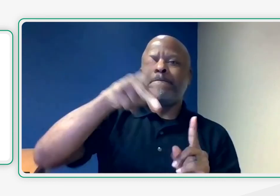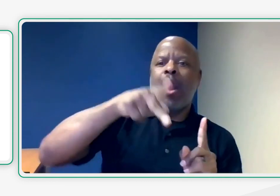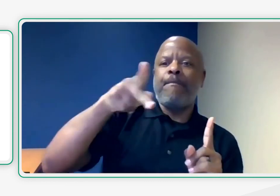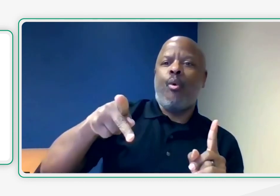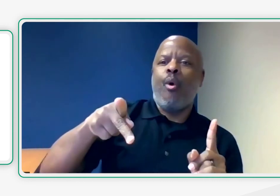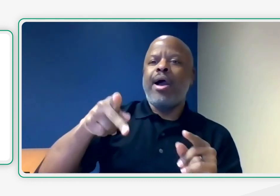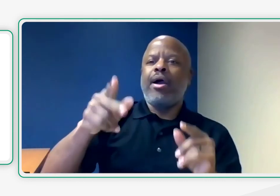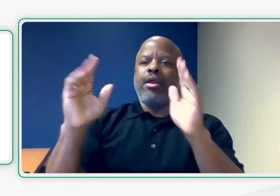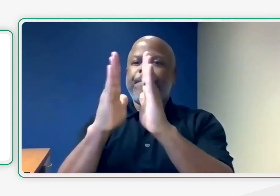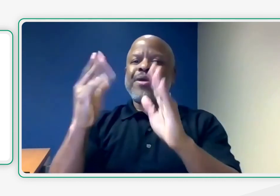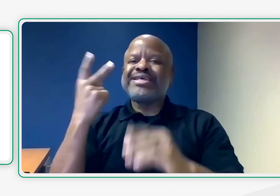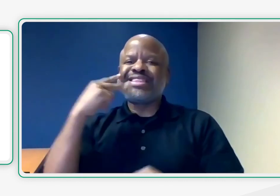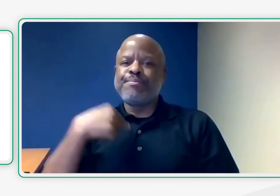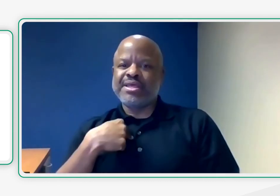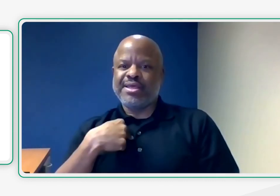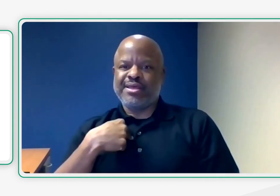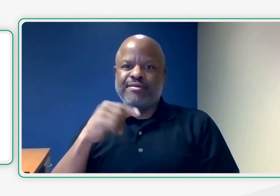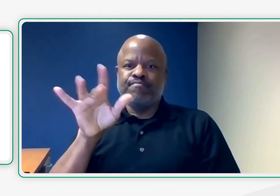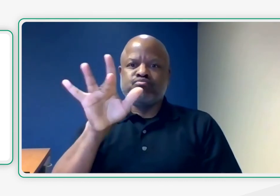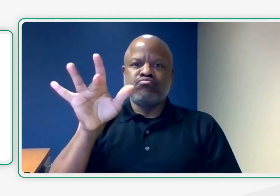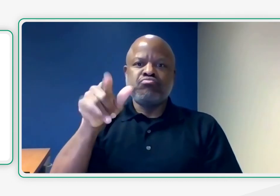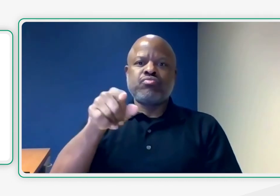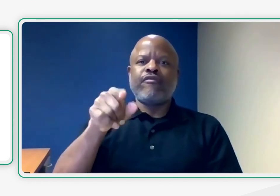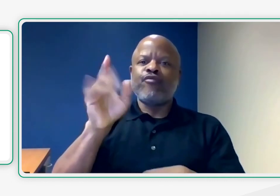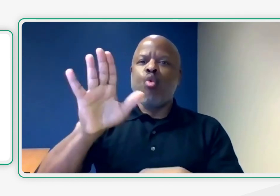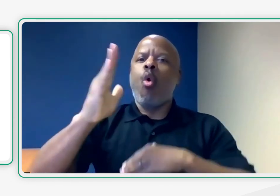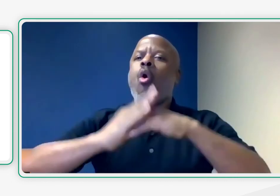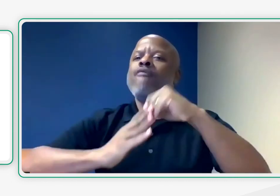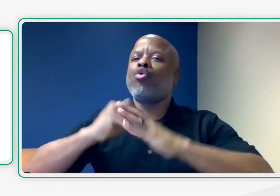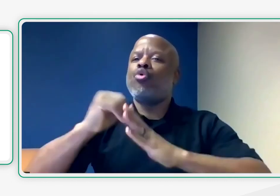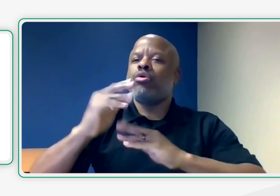resize the screen to best fit your needs, so that you can share your screen between the PowerPoint